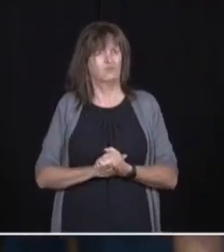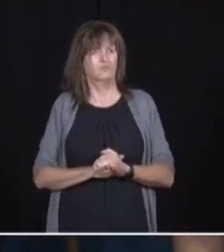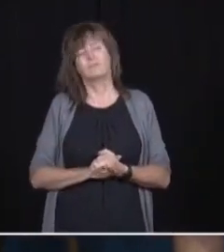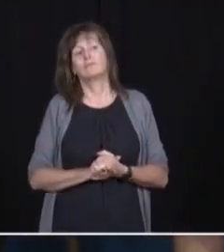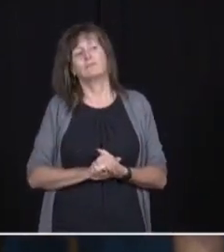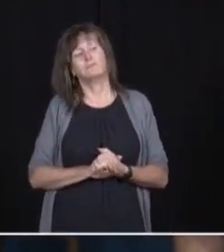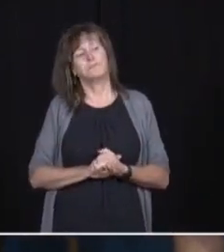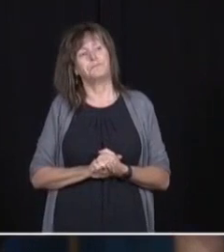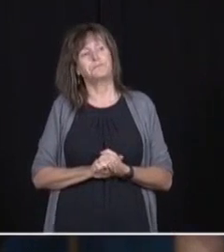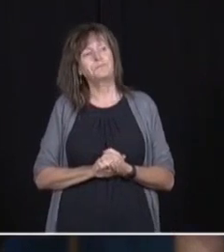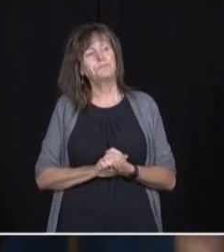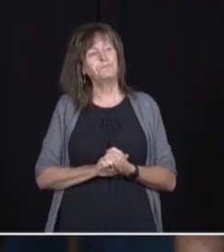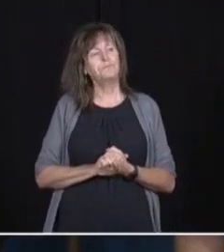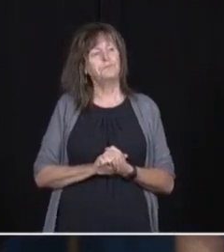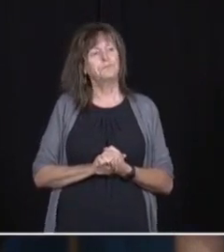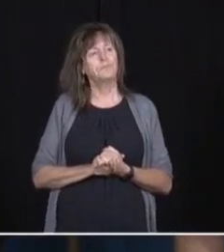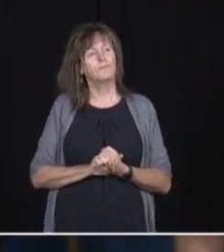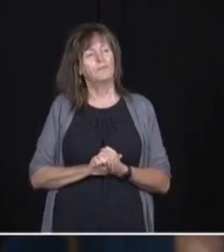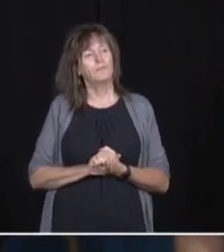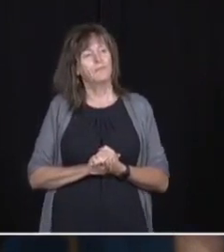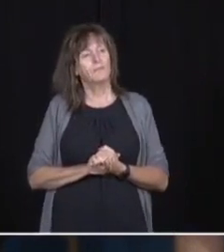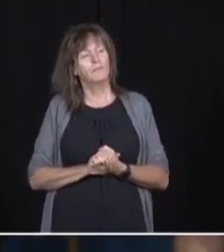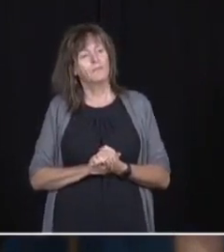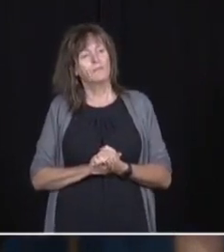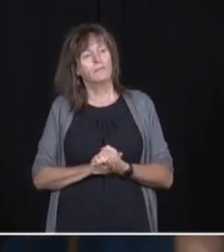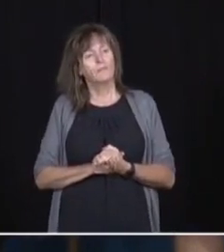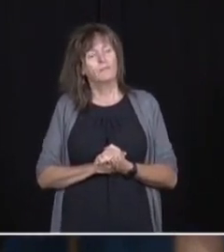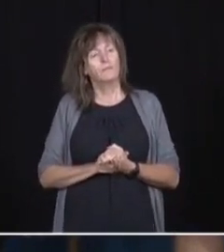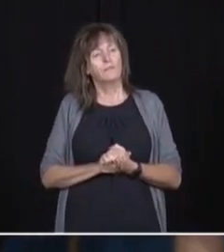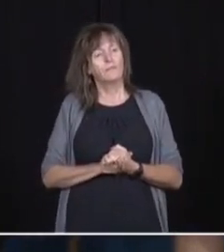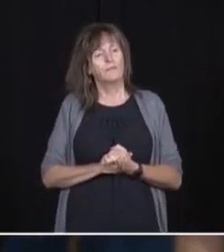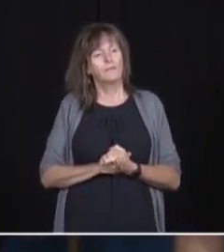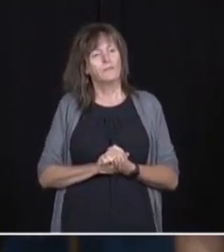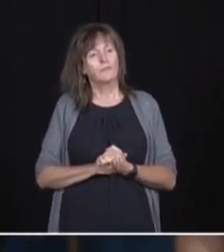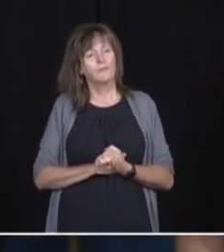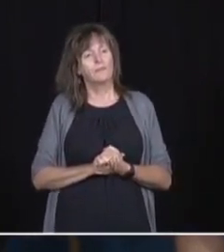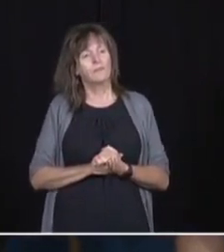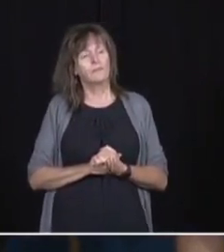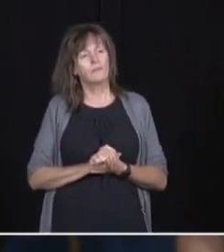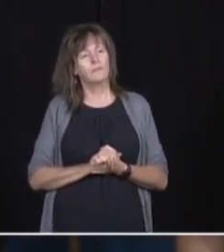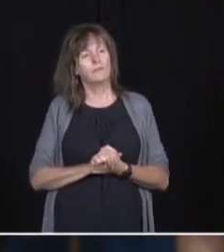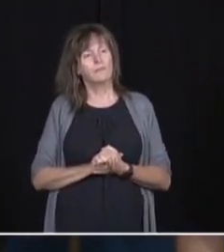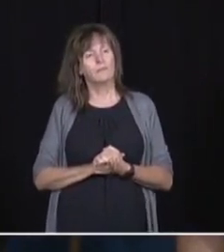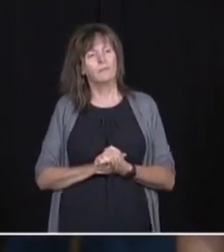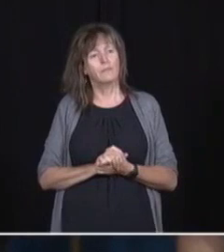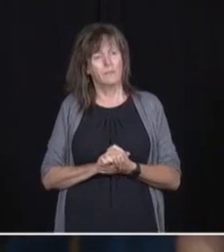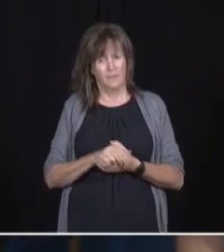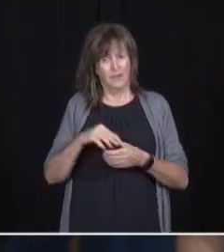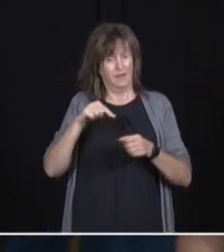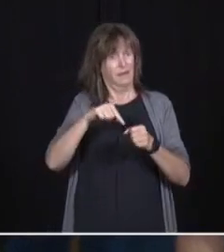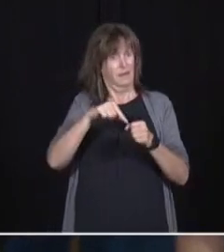municipalities. The COVID-19 outbreak